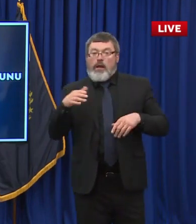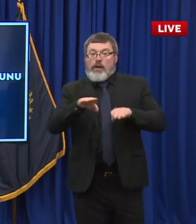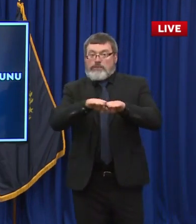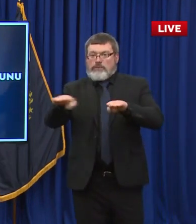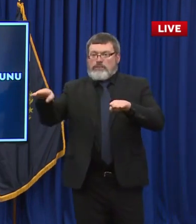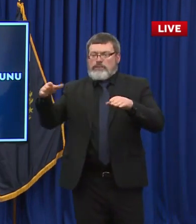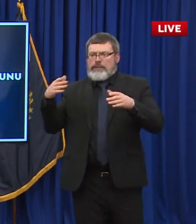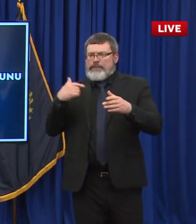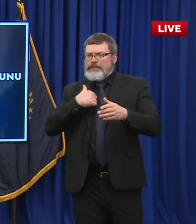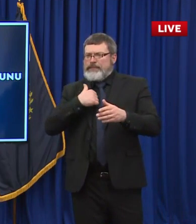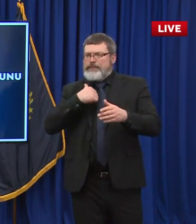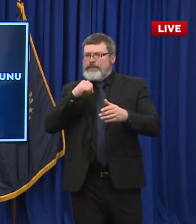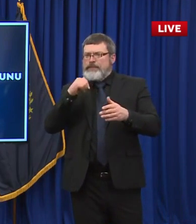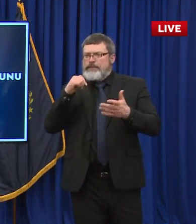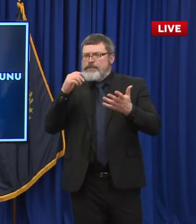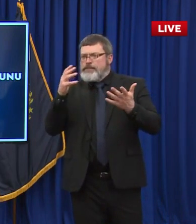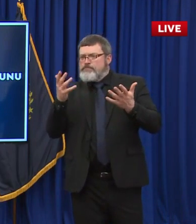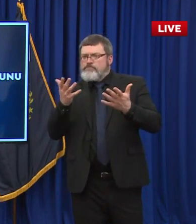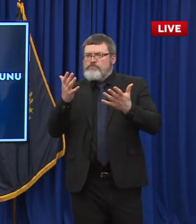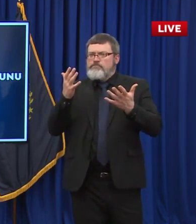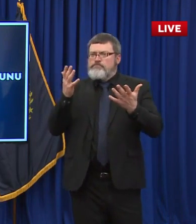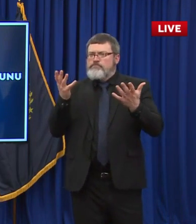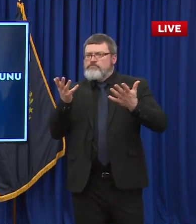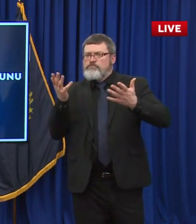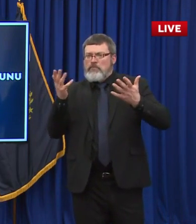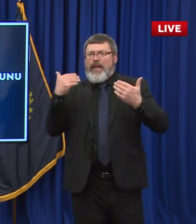I DON’T HAVE MANY NUMBERS SPECIFICALLY TO SHARE.